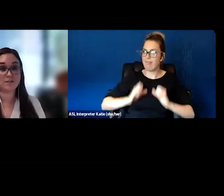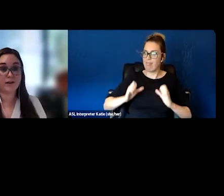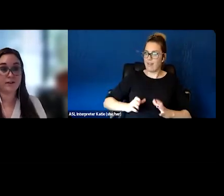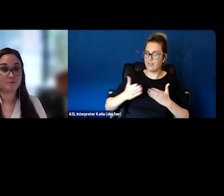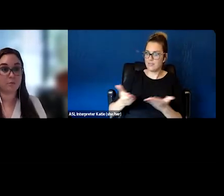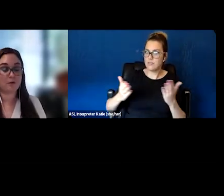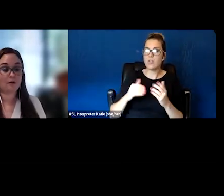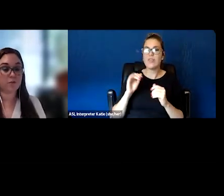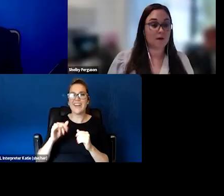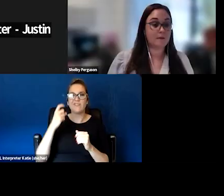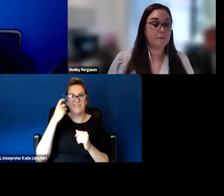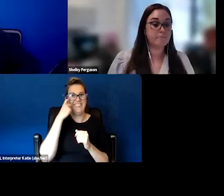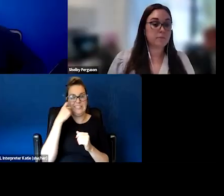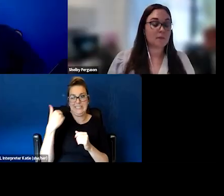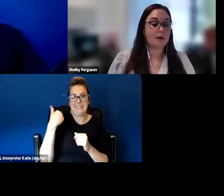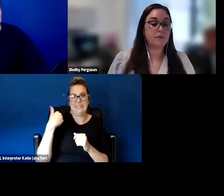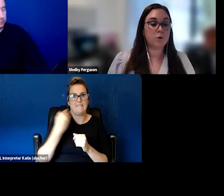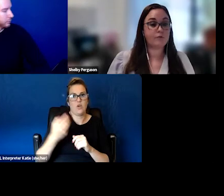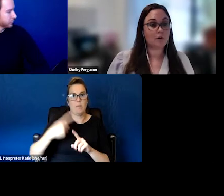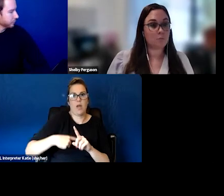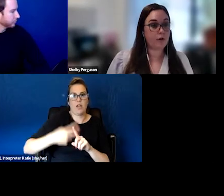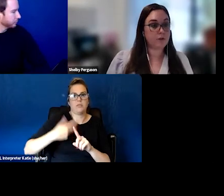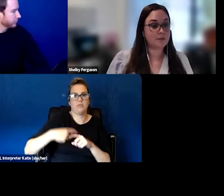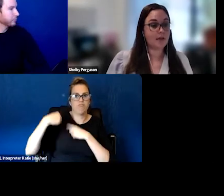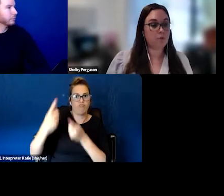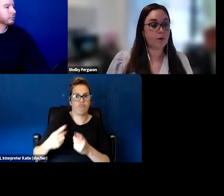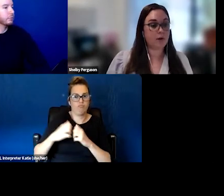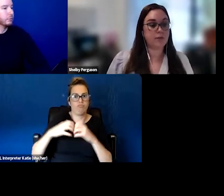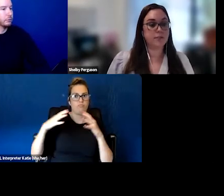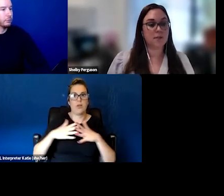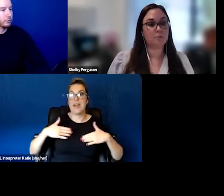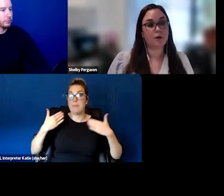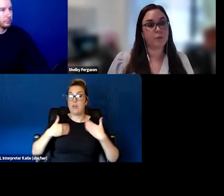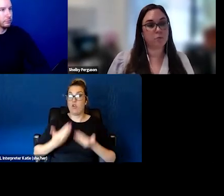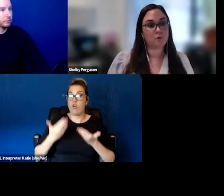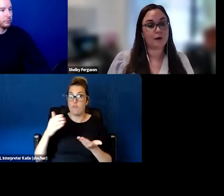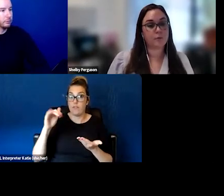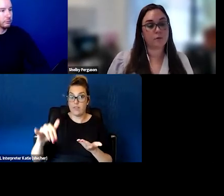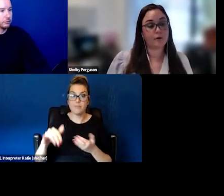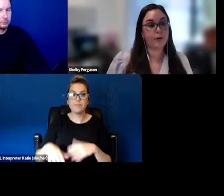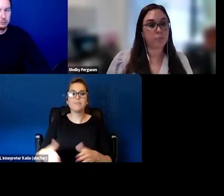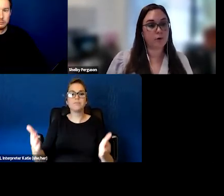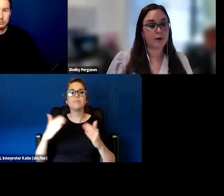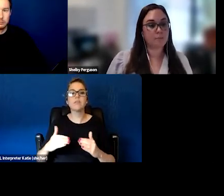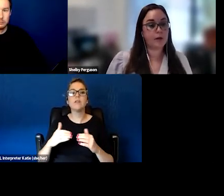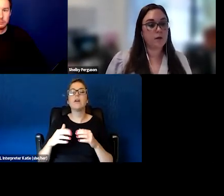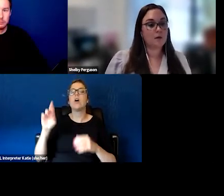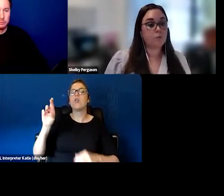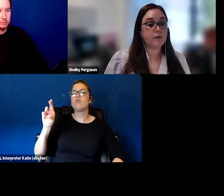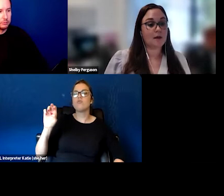We're really excited to be able to offer that. And then one of our nonprofits, they run a Resident Empowerment Program or their REP Program